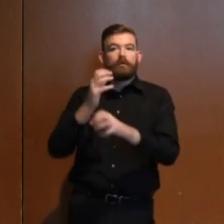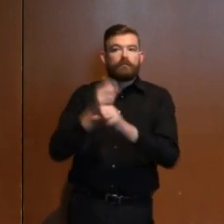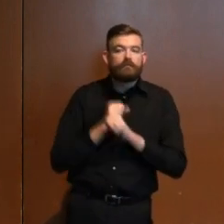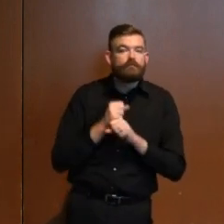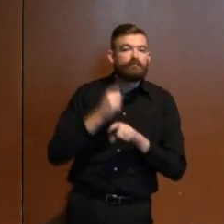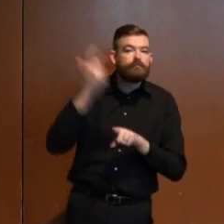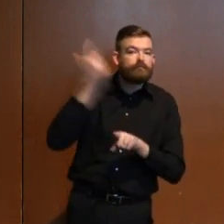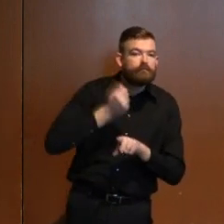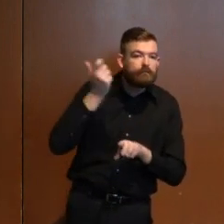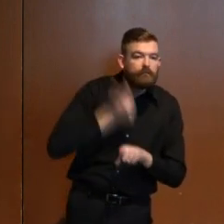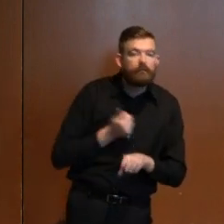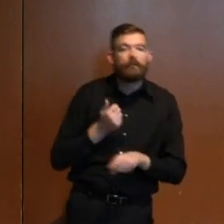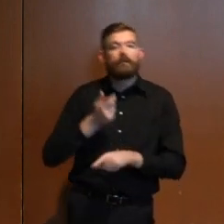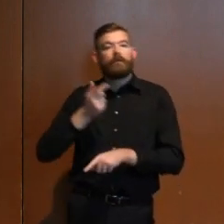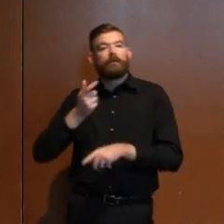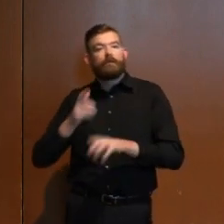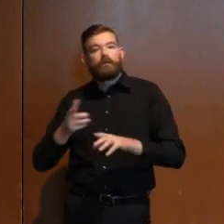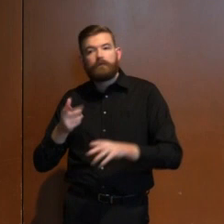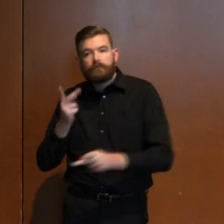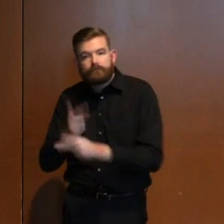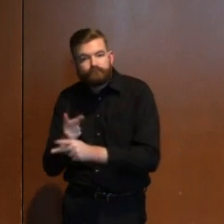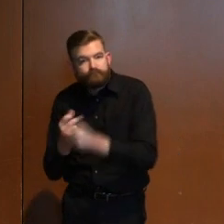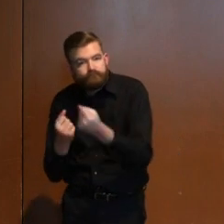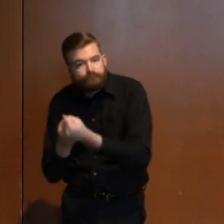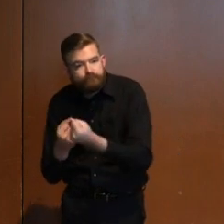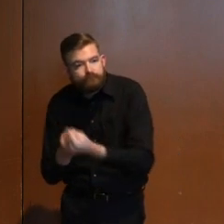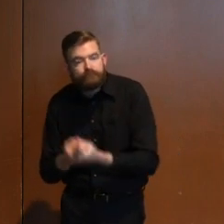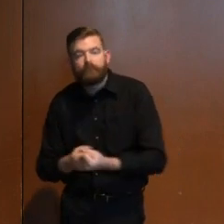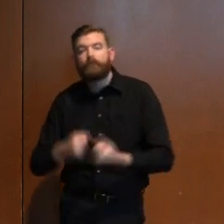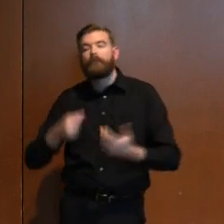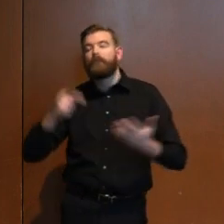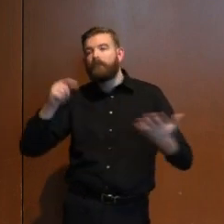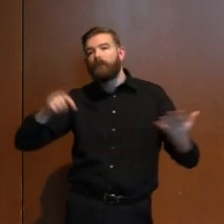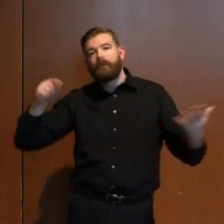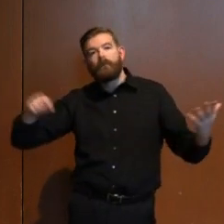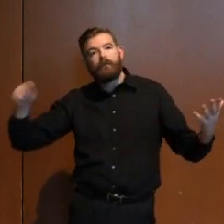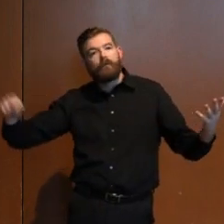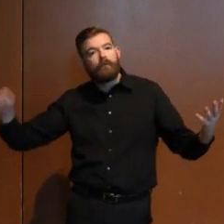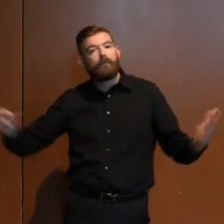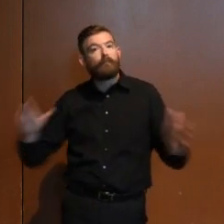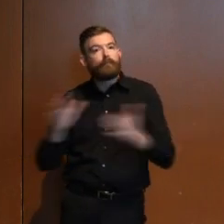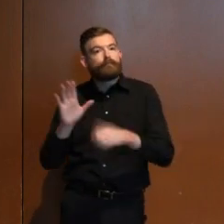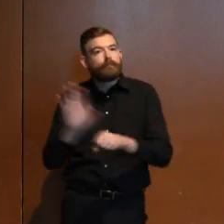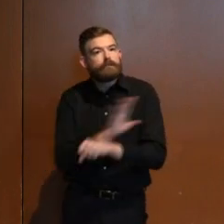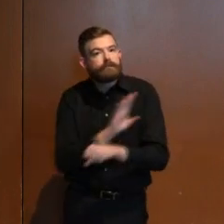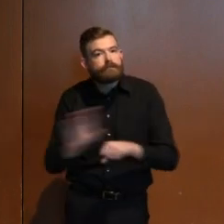OUR STATE. DIRECT CASH ASSISTANCE,